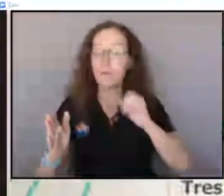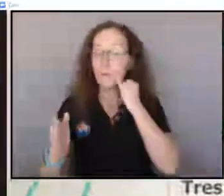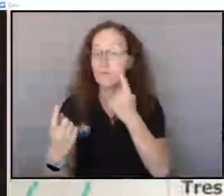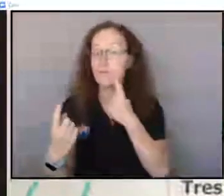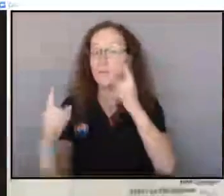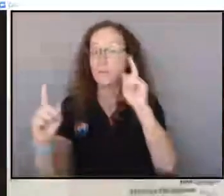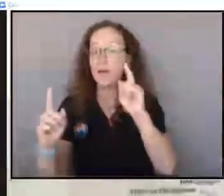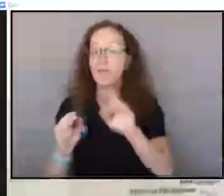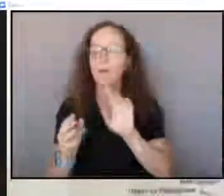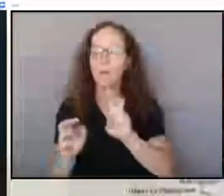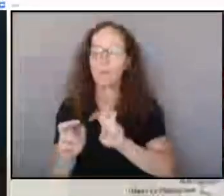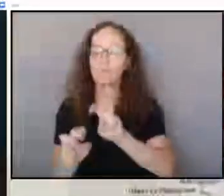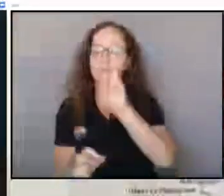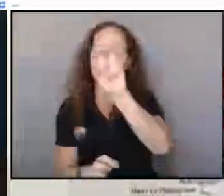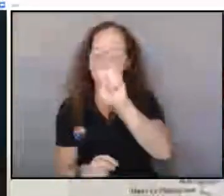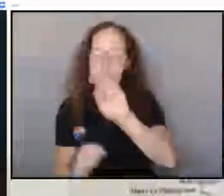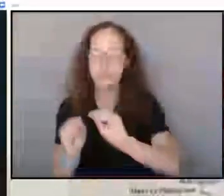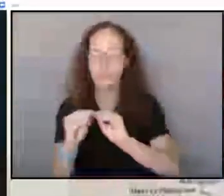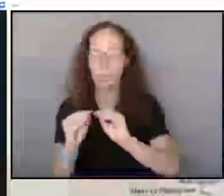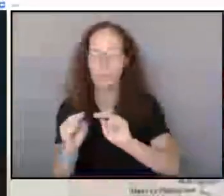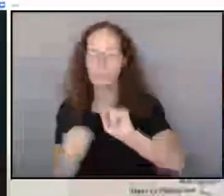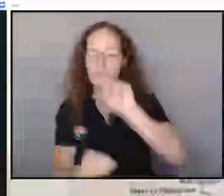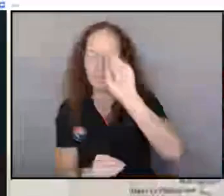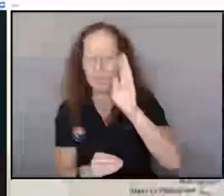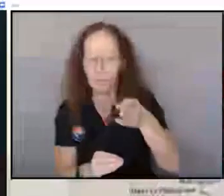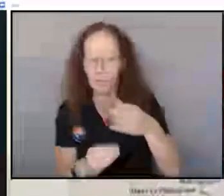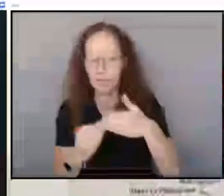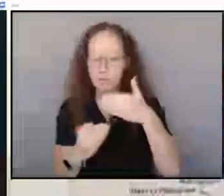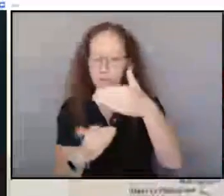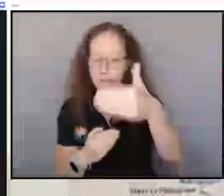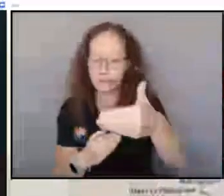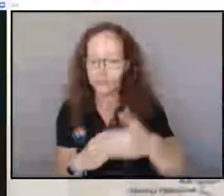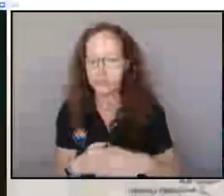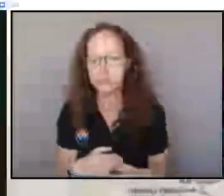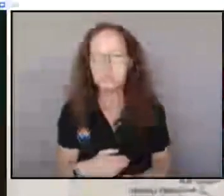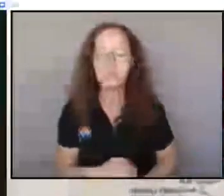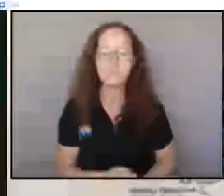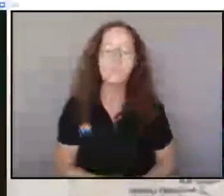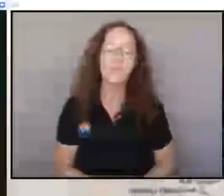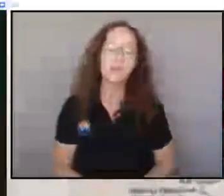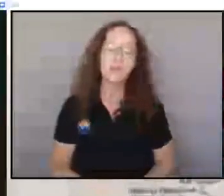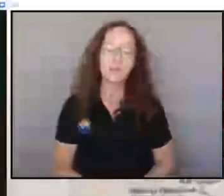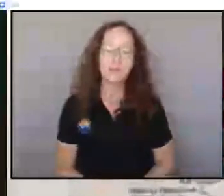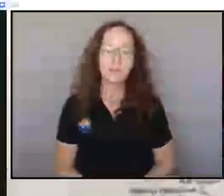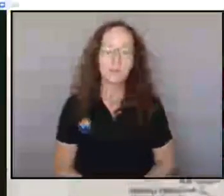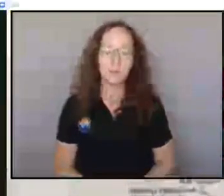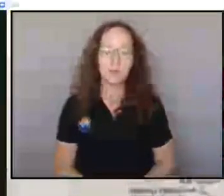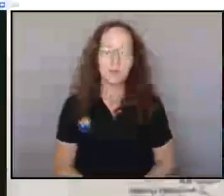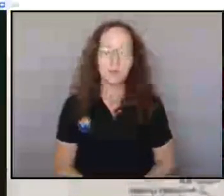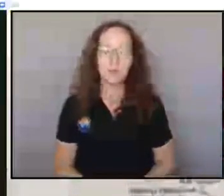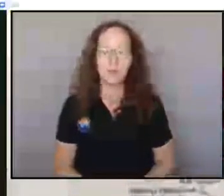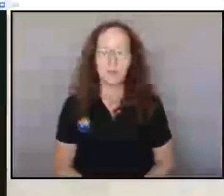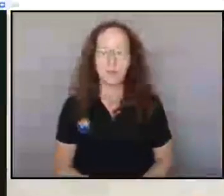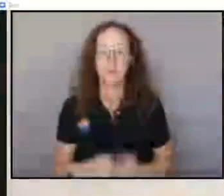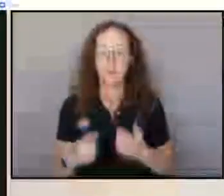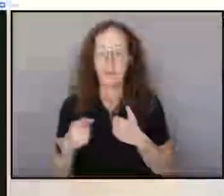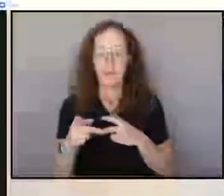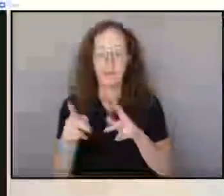ALONG WITH THE DIRECT AND HOLDING WE HAVE BEEN DOING ALONG THE 203 IN BULL CREEK, WE HAVE BEEN ADDRESSING